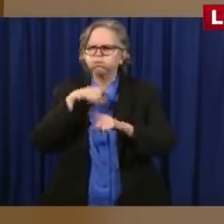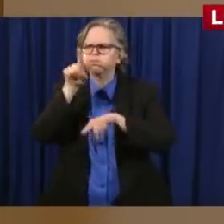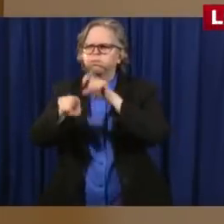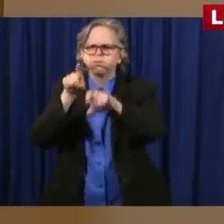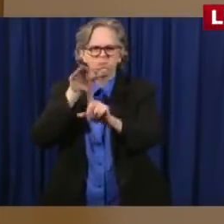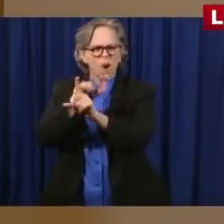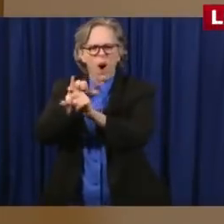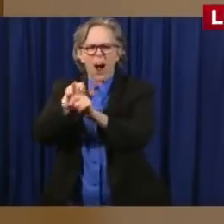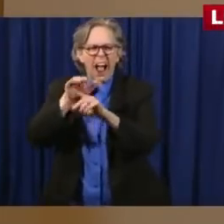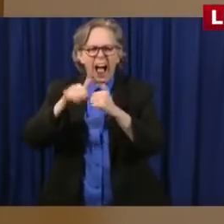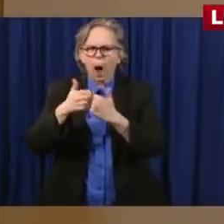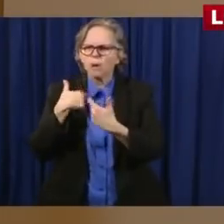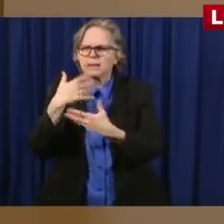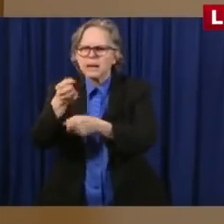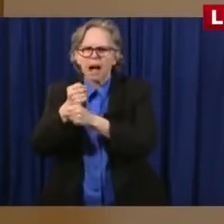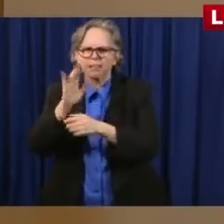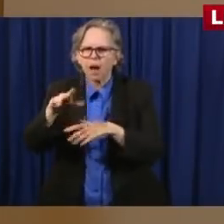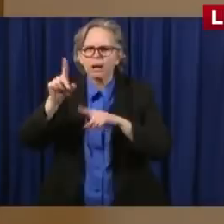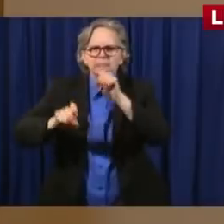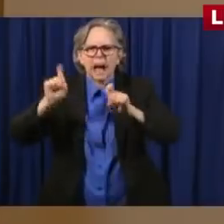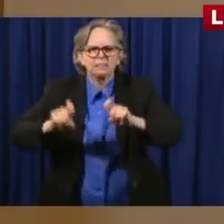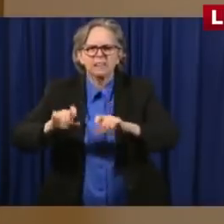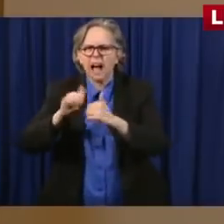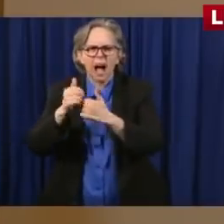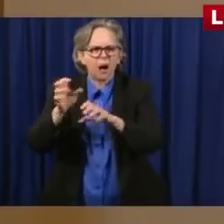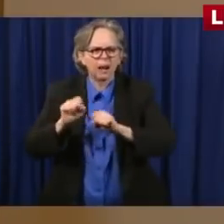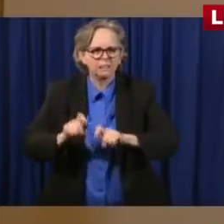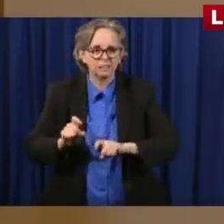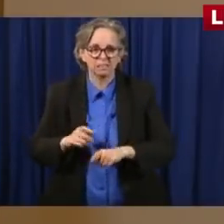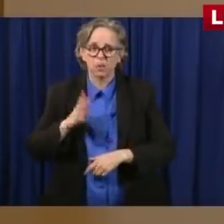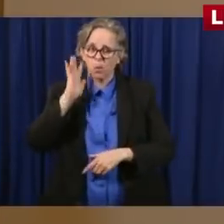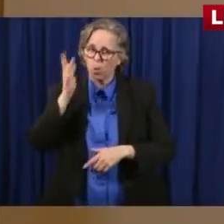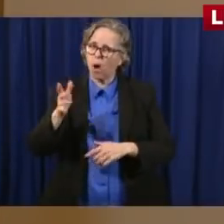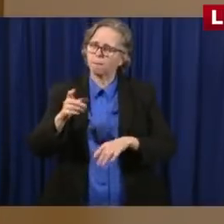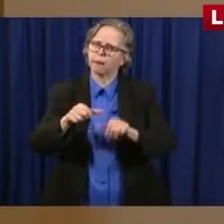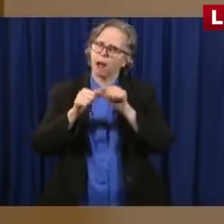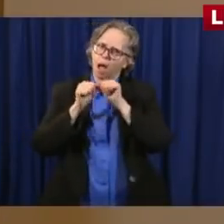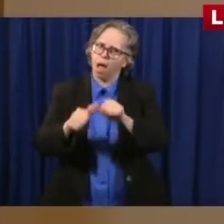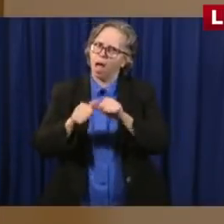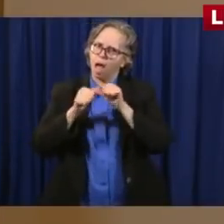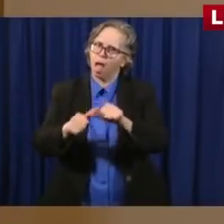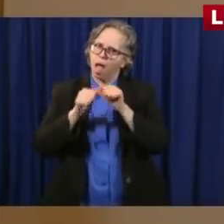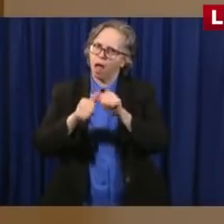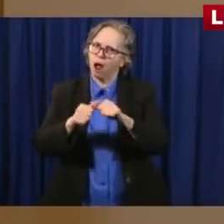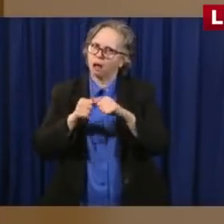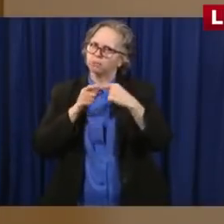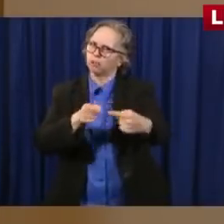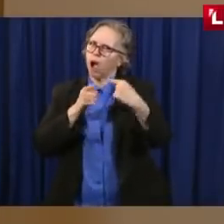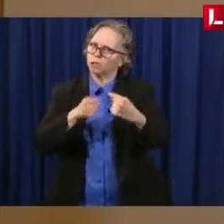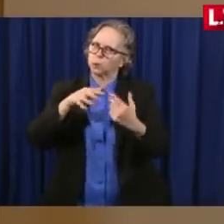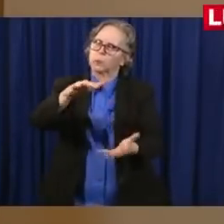IF I WAS THE MEDIA, I WOULD ASK HOW CAN WE HELP THESE COMPANIES GET THE THINGS WE NEED.